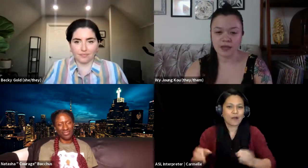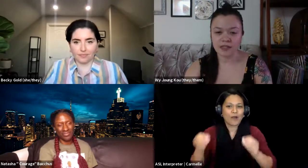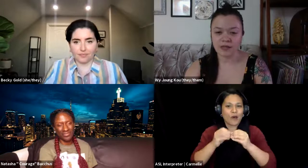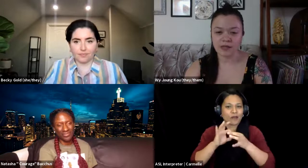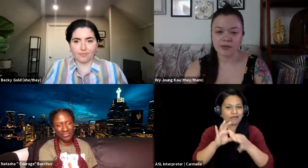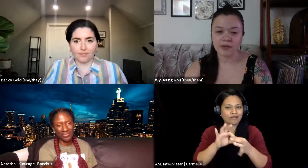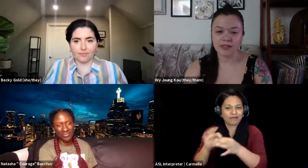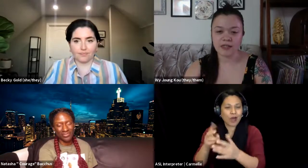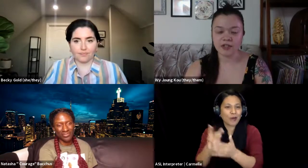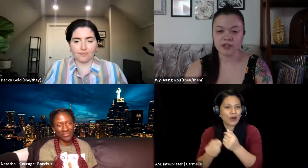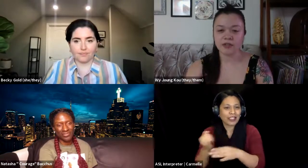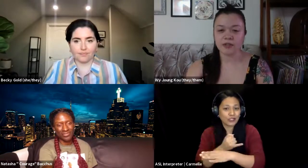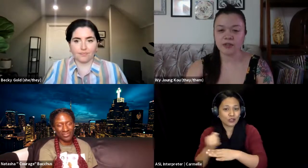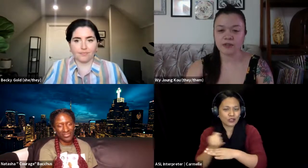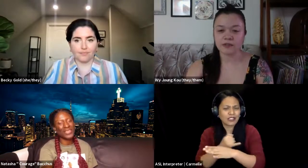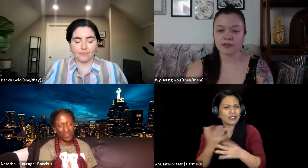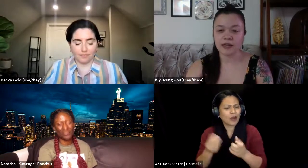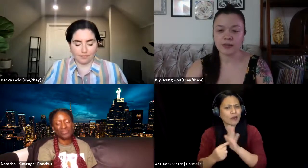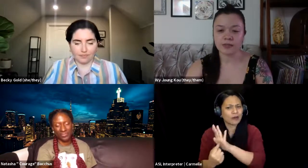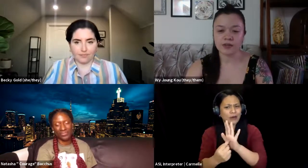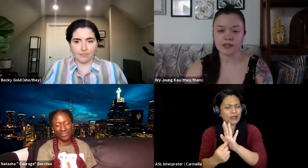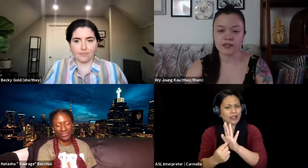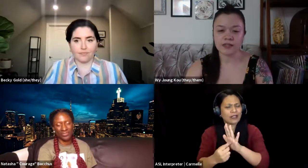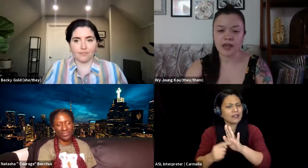expanding representation to include differently abled persons